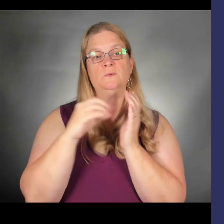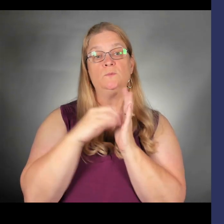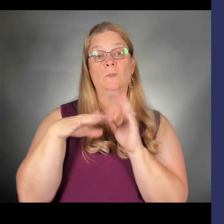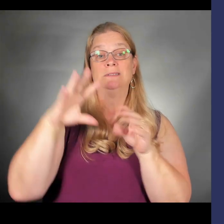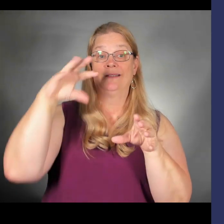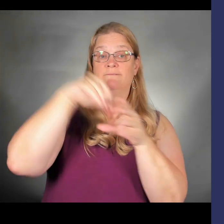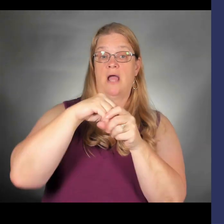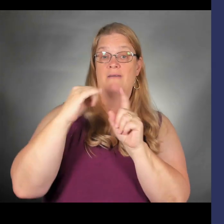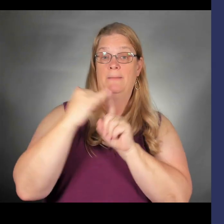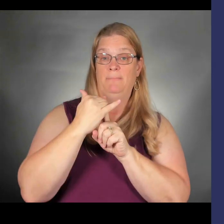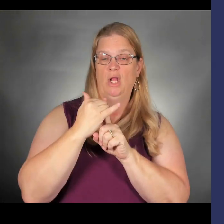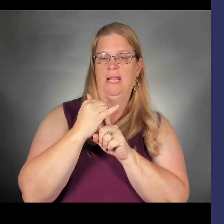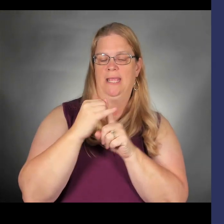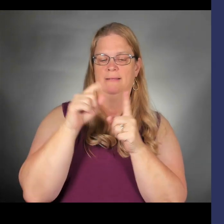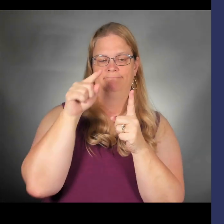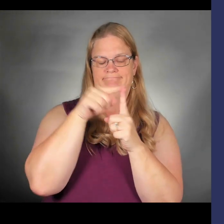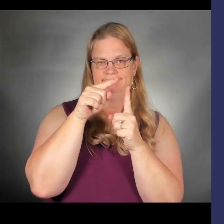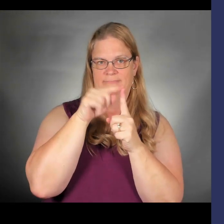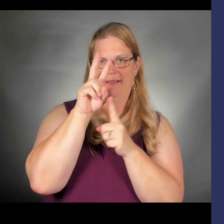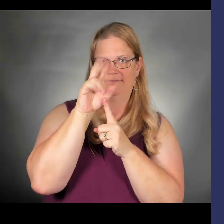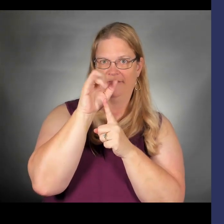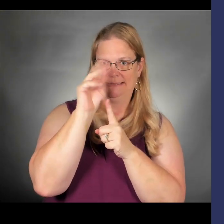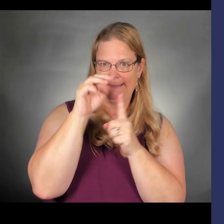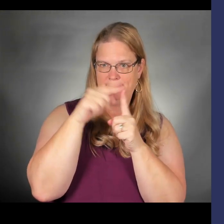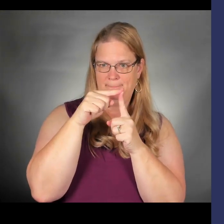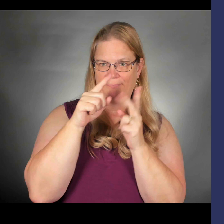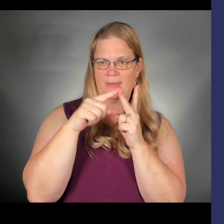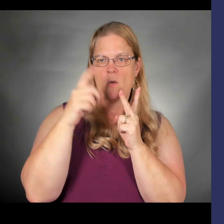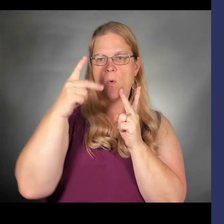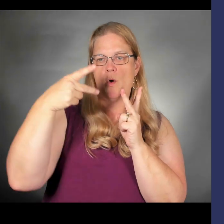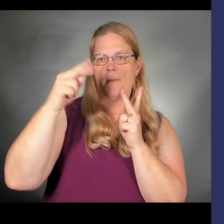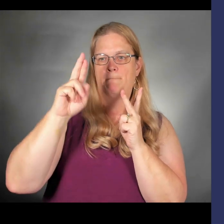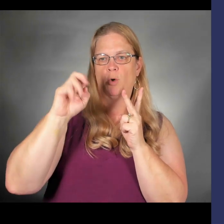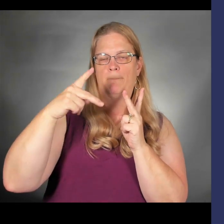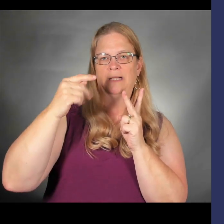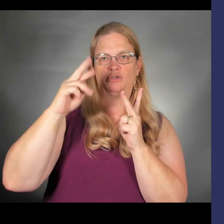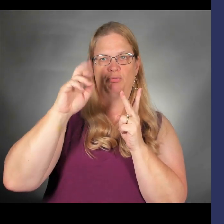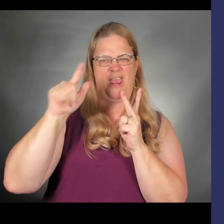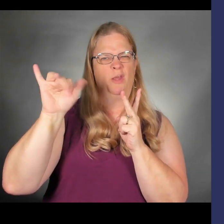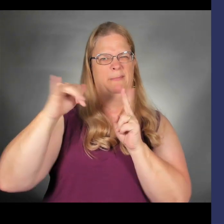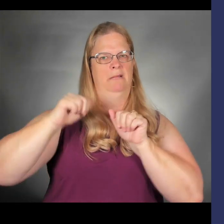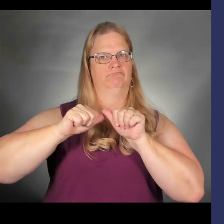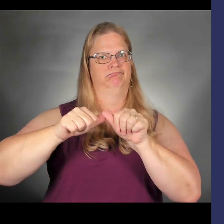Bullying. Soon's are involved in bullying, whether it be the victim or perpetrator,